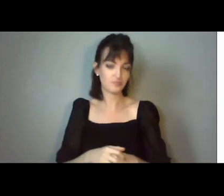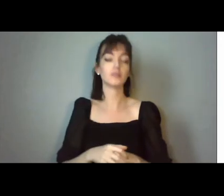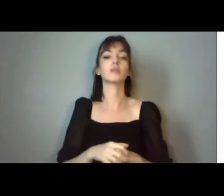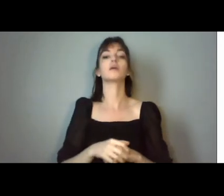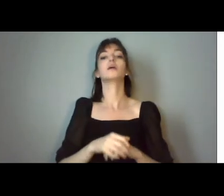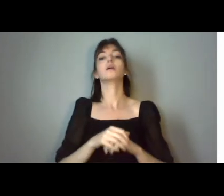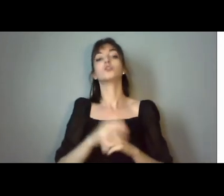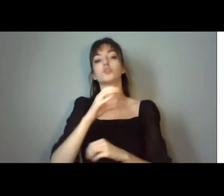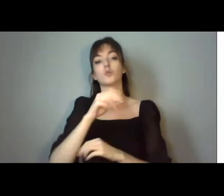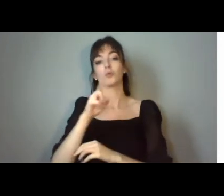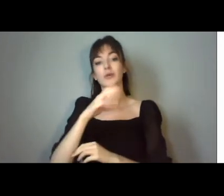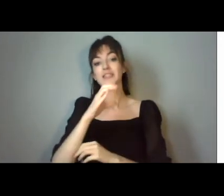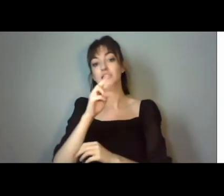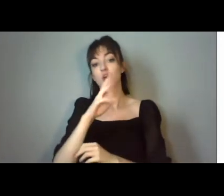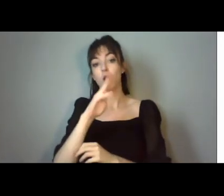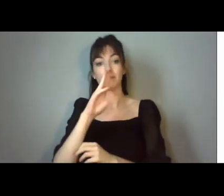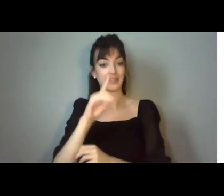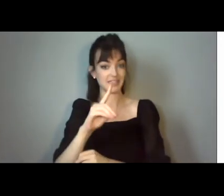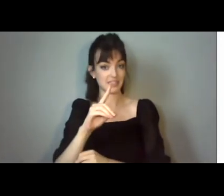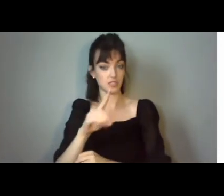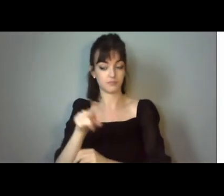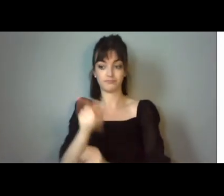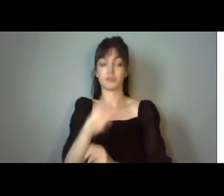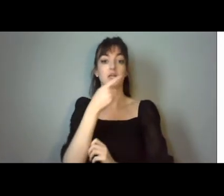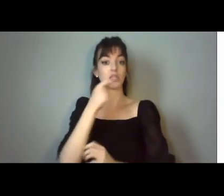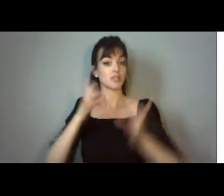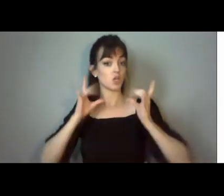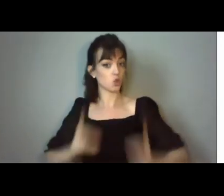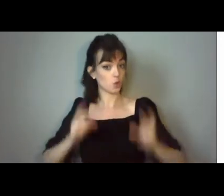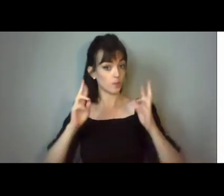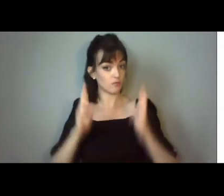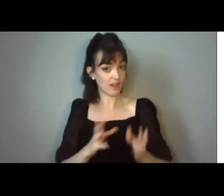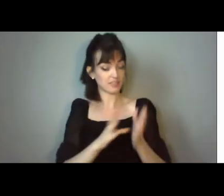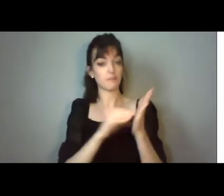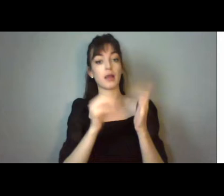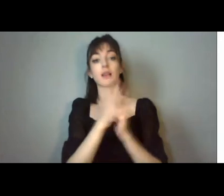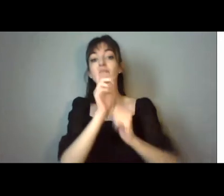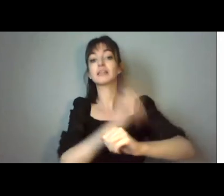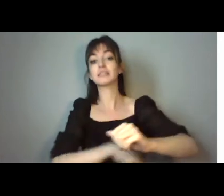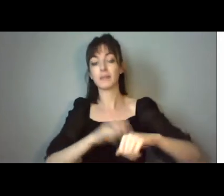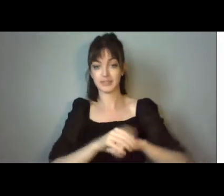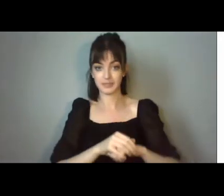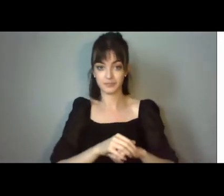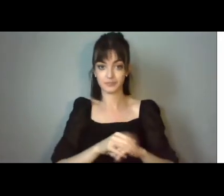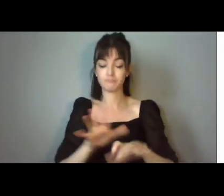Disabilities codifies a human rights model of disability. The convention recognises disability